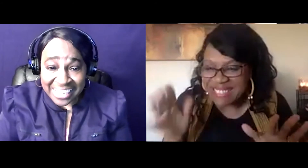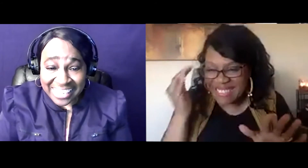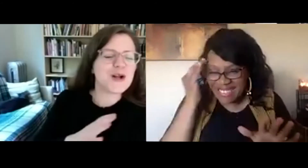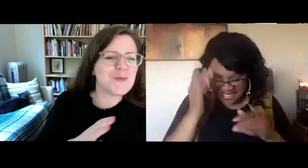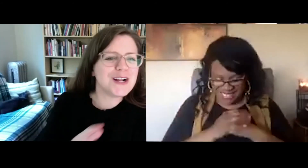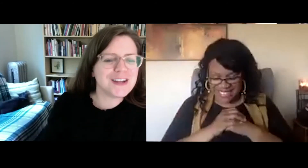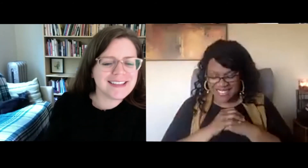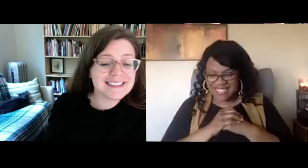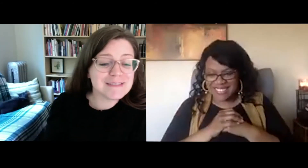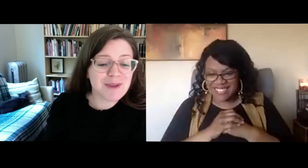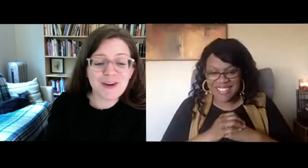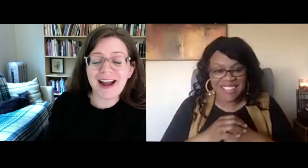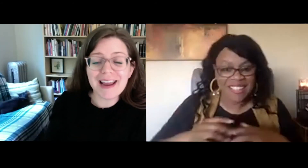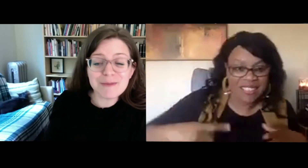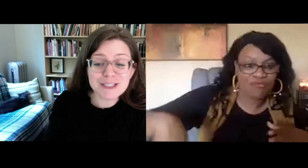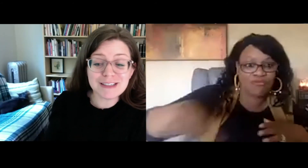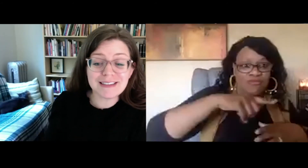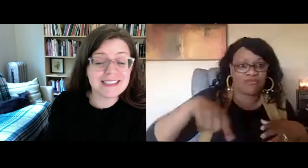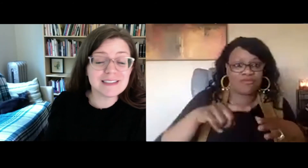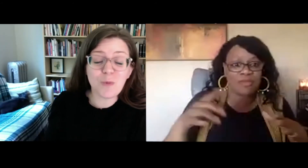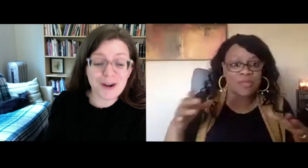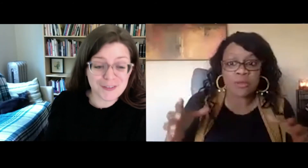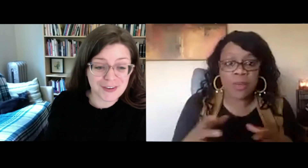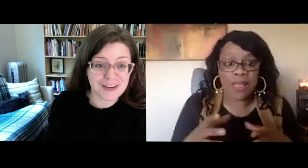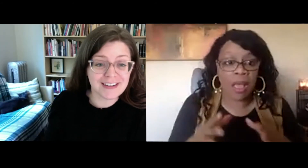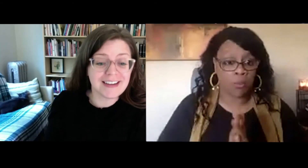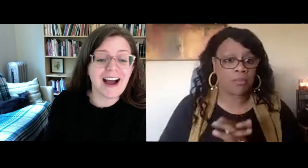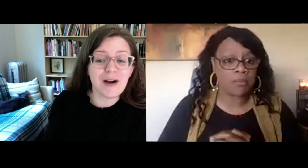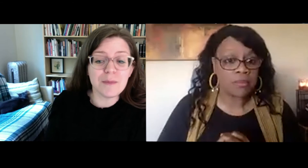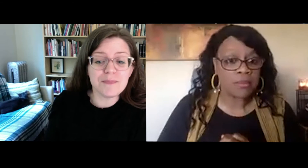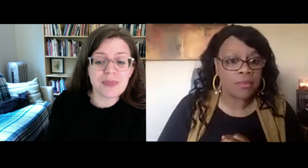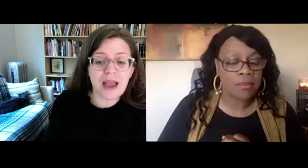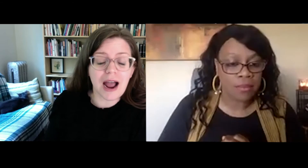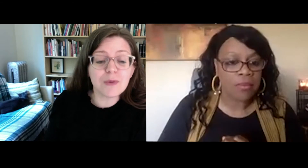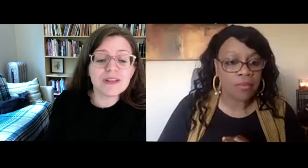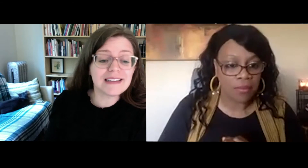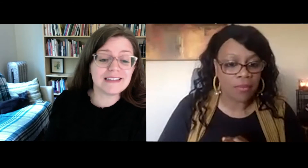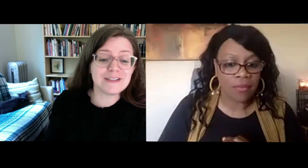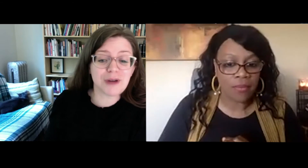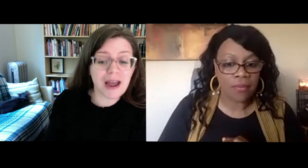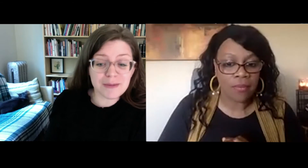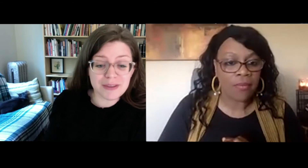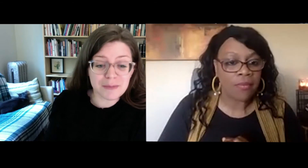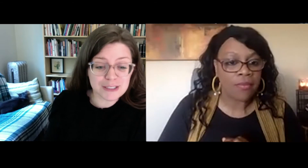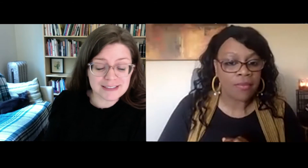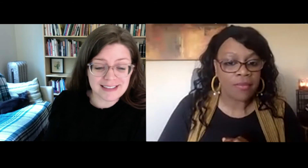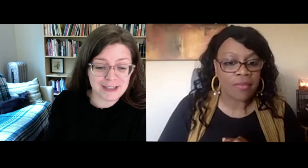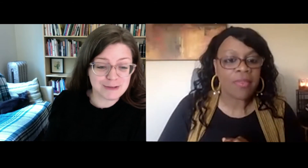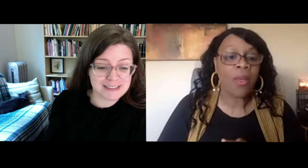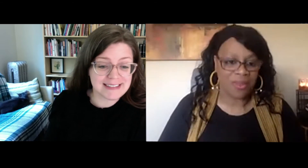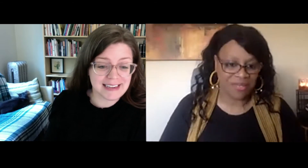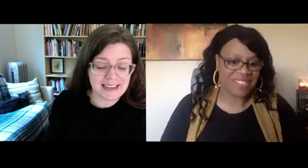Margaret Fink (she/her): We're good. This is Margaret. I am doing--this is wonderful. I would like to describe the motions that you just did.